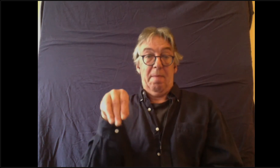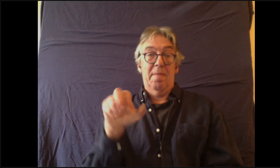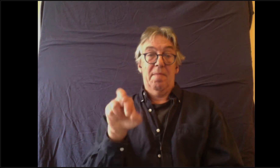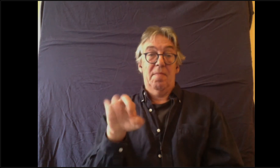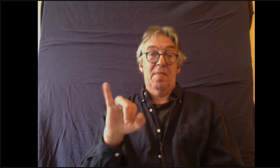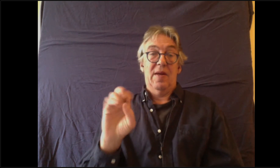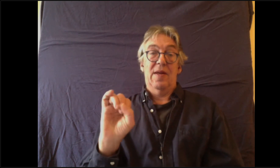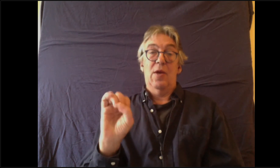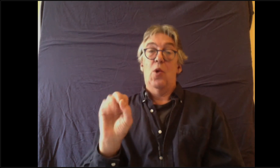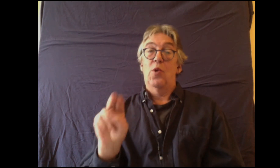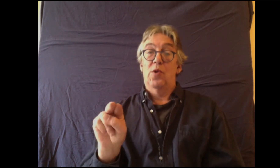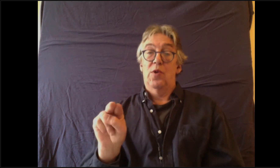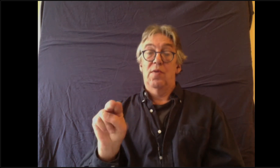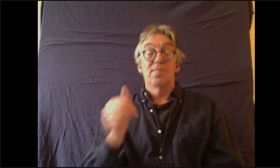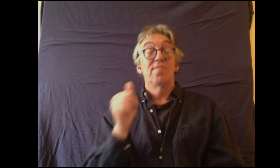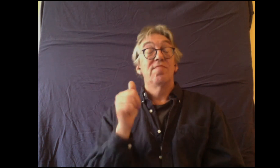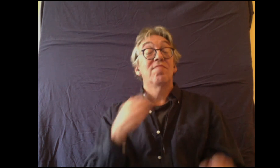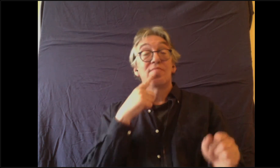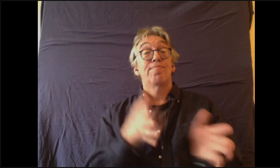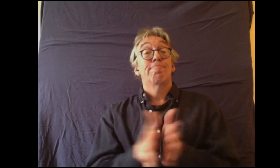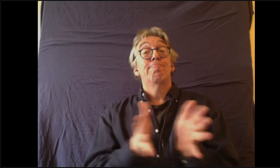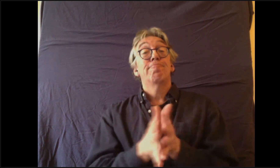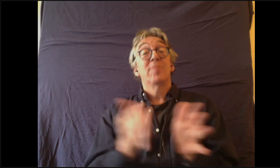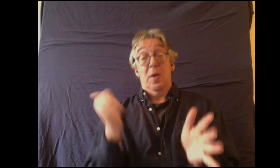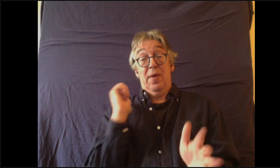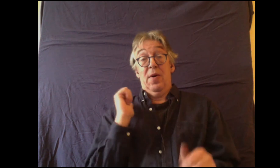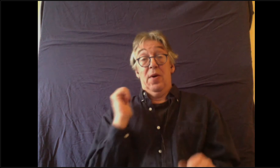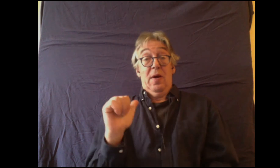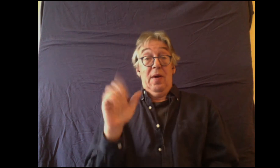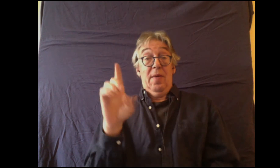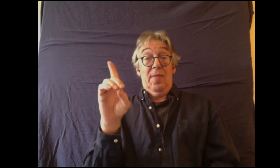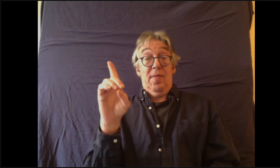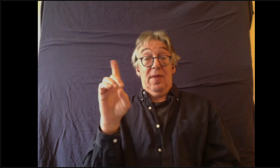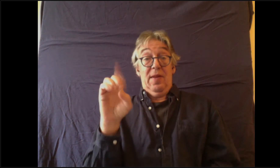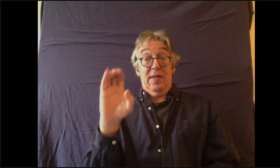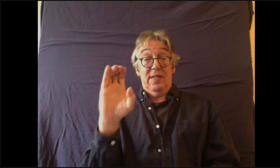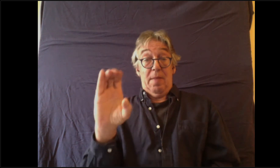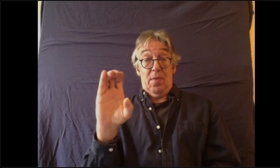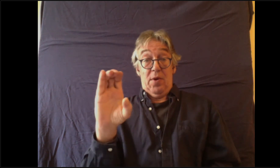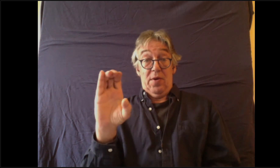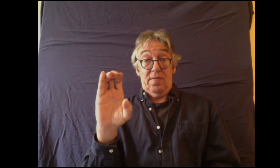So in December we had about...Let me just check.